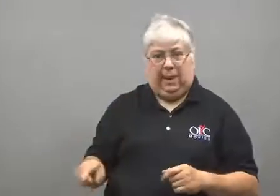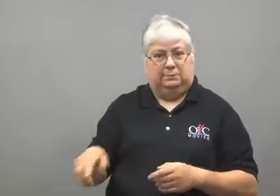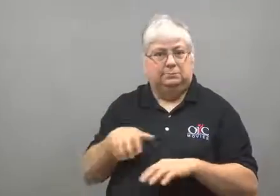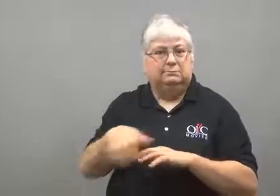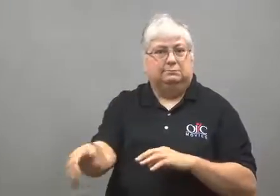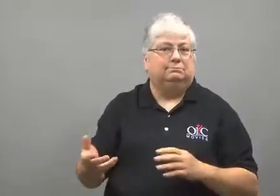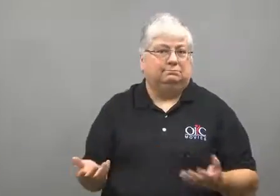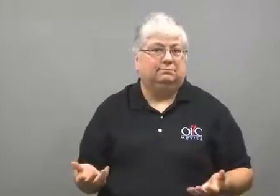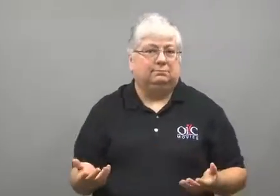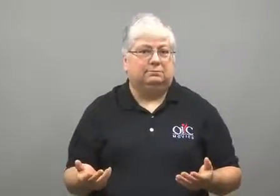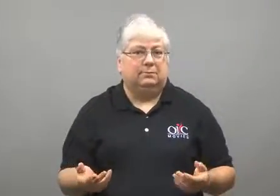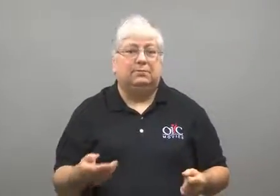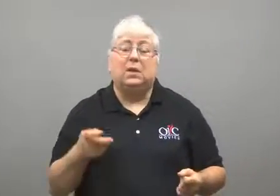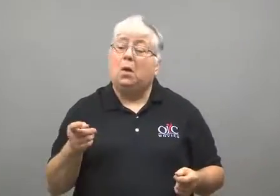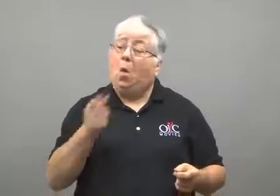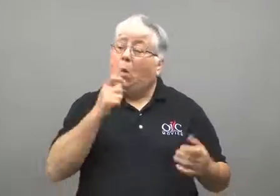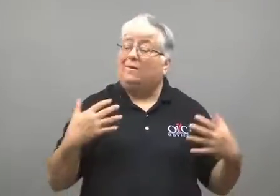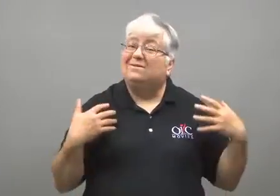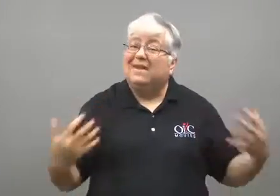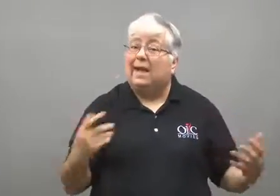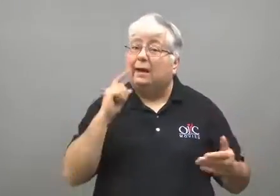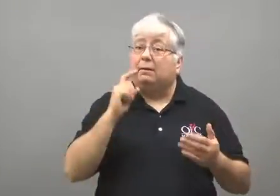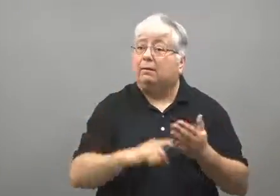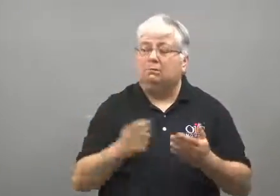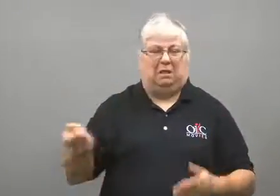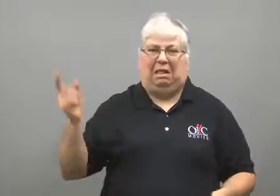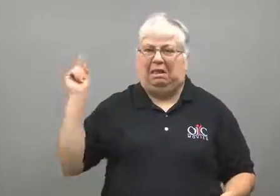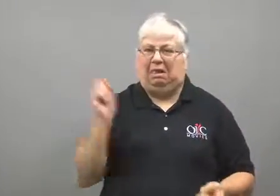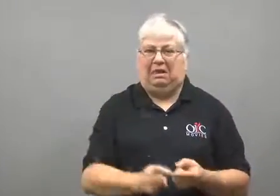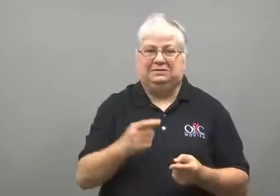That was a result of having a lot of this type of bacteria in the gut.